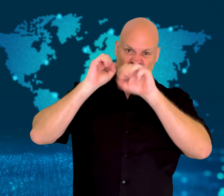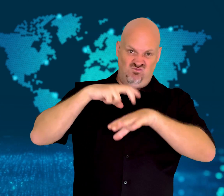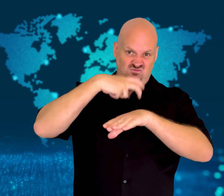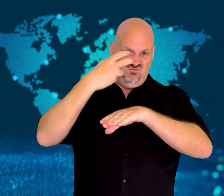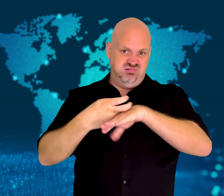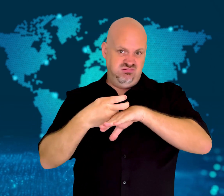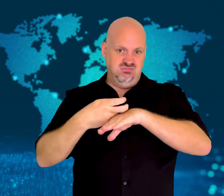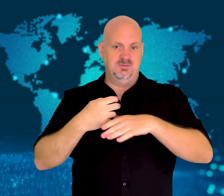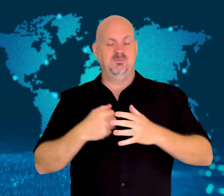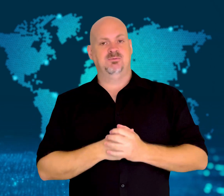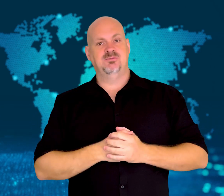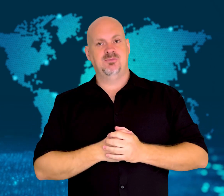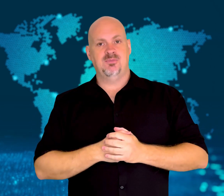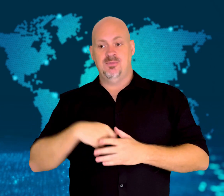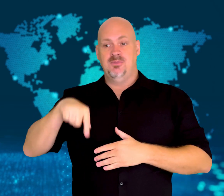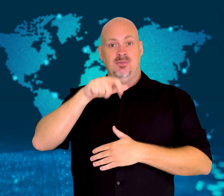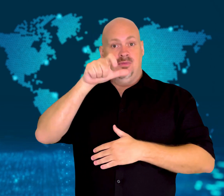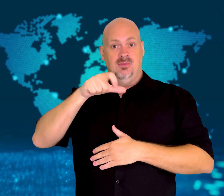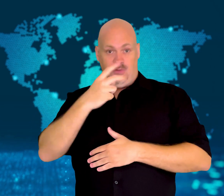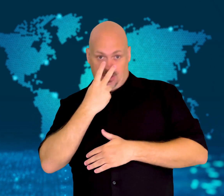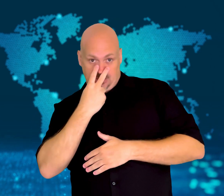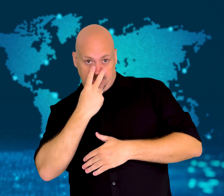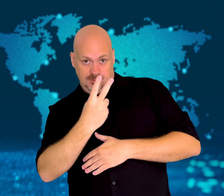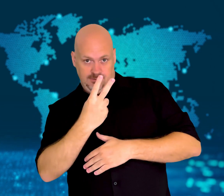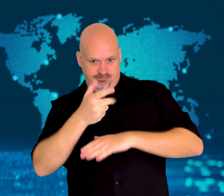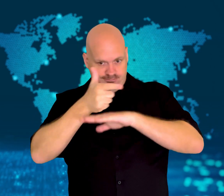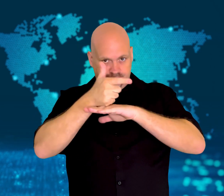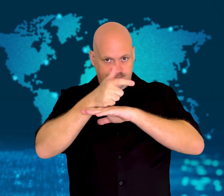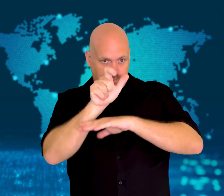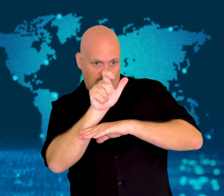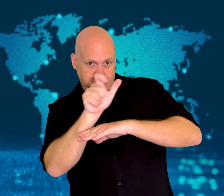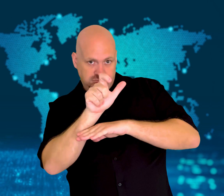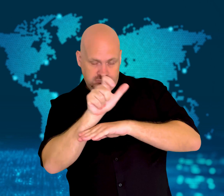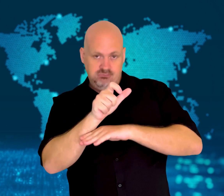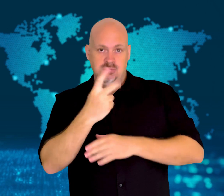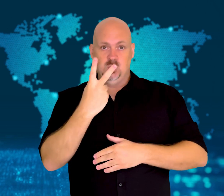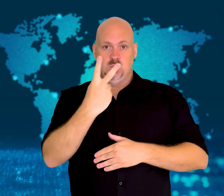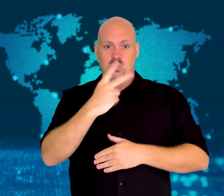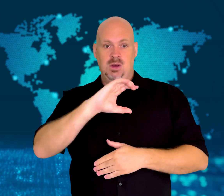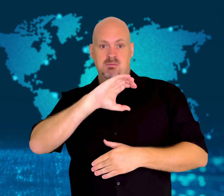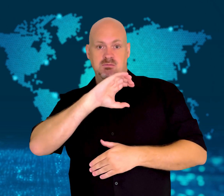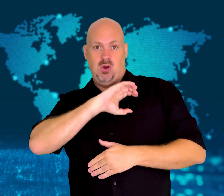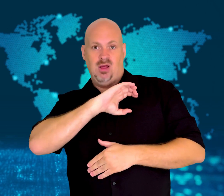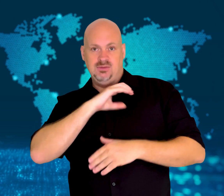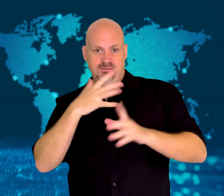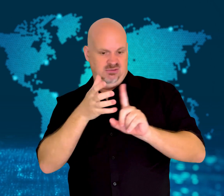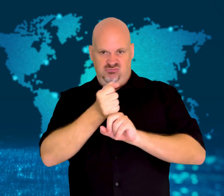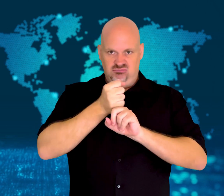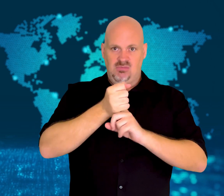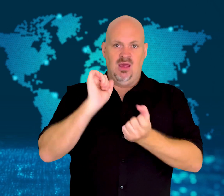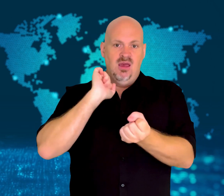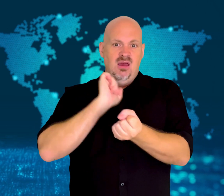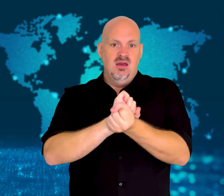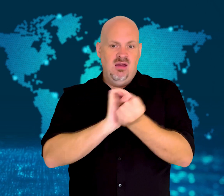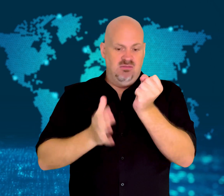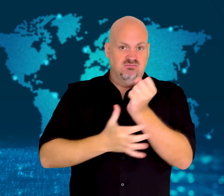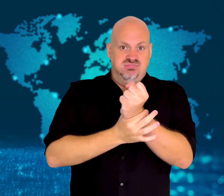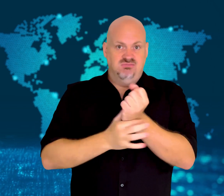Witnesses videoed two policemen handcuffing Santos